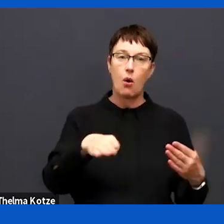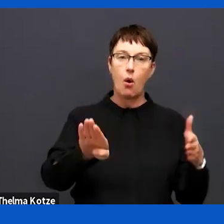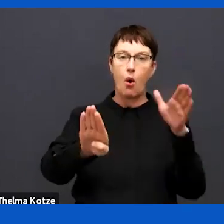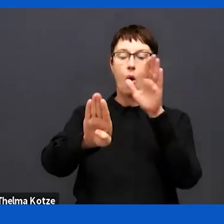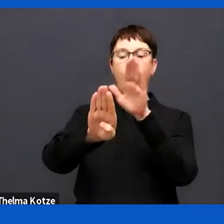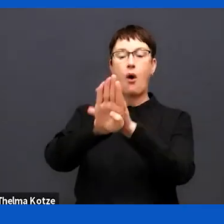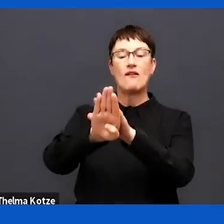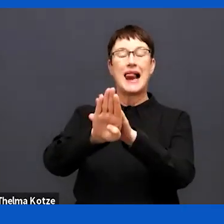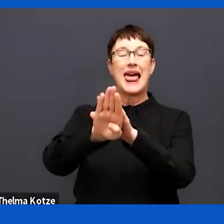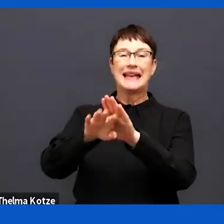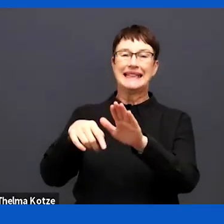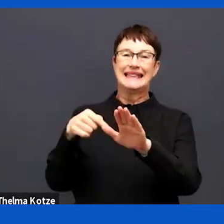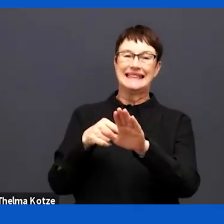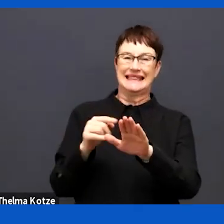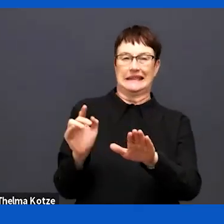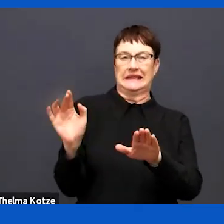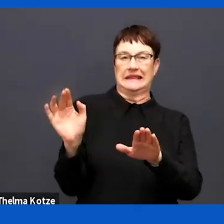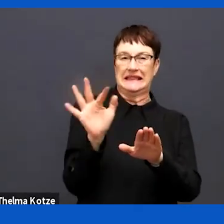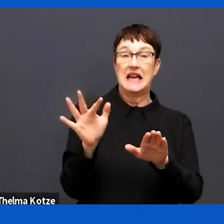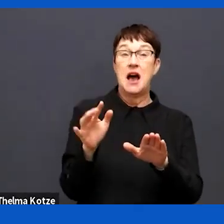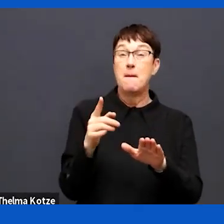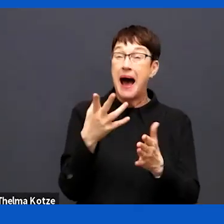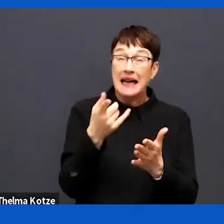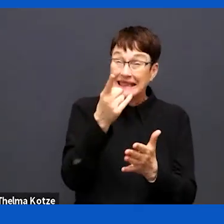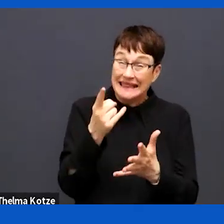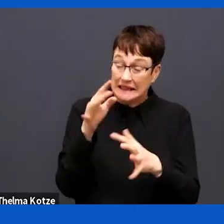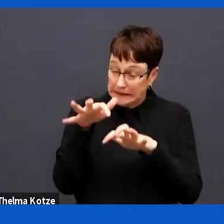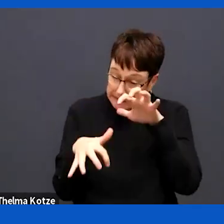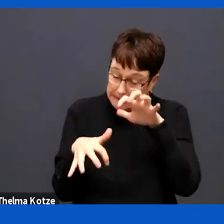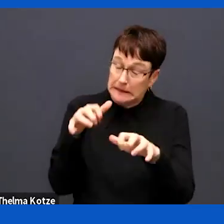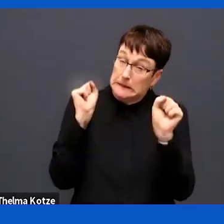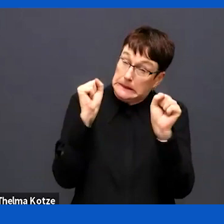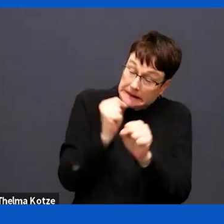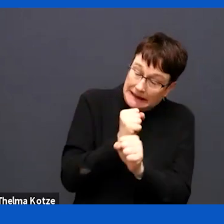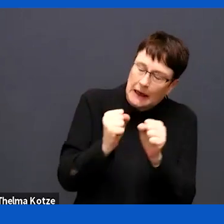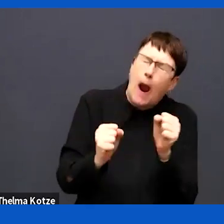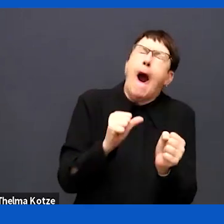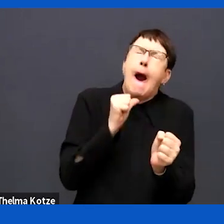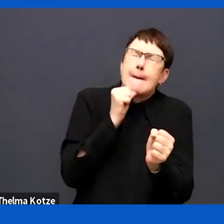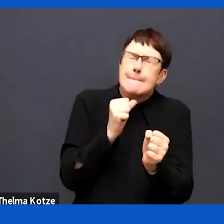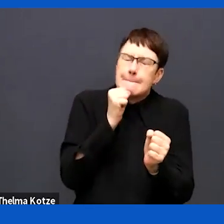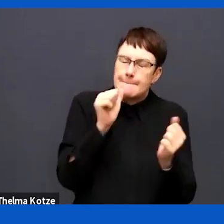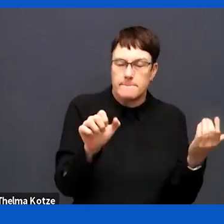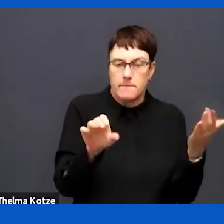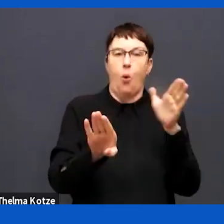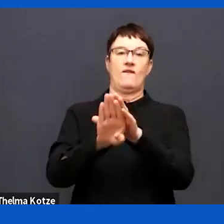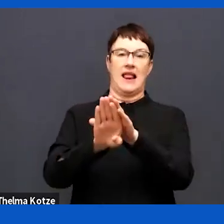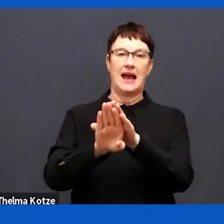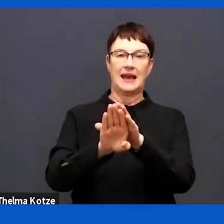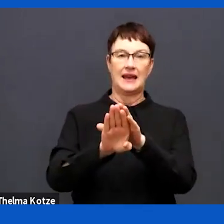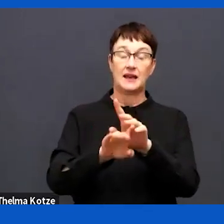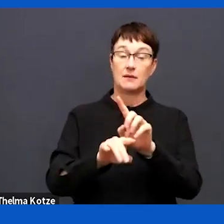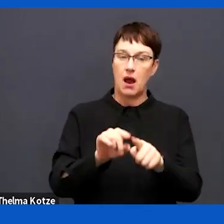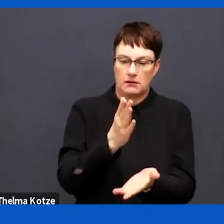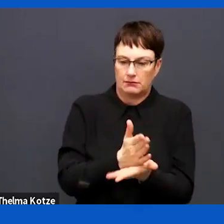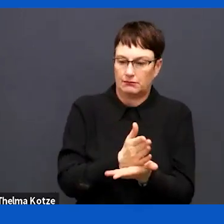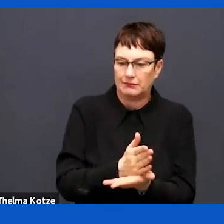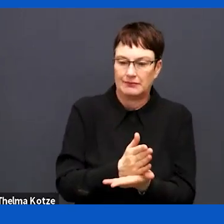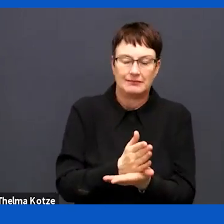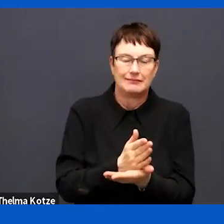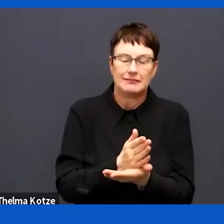nothing else is possible. There are certain parts of certainly Public Sector here in the UK where